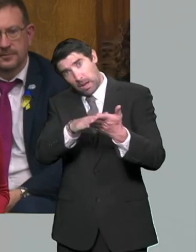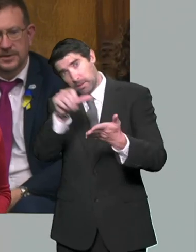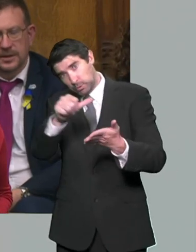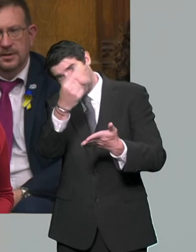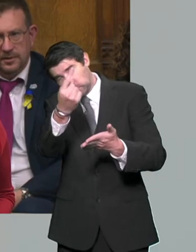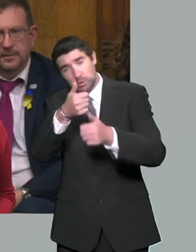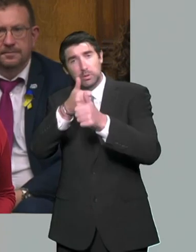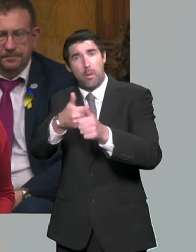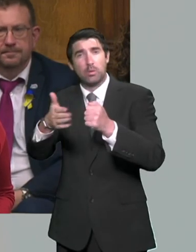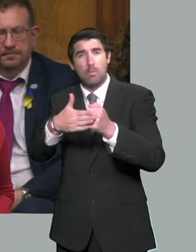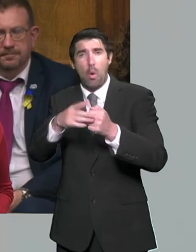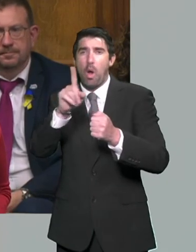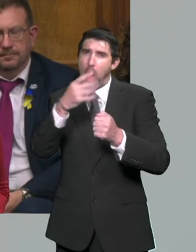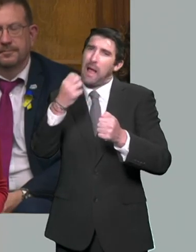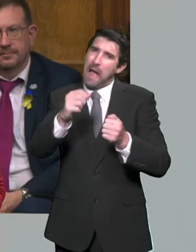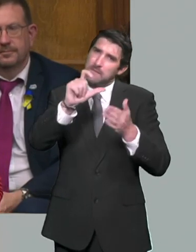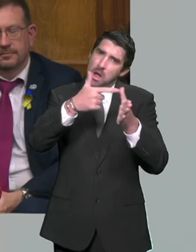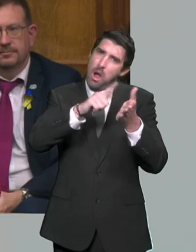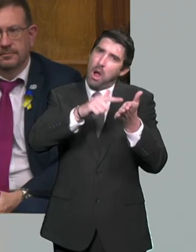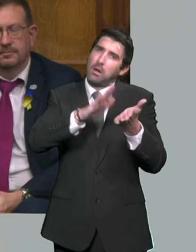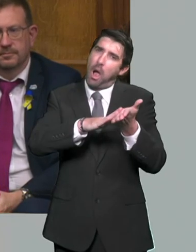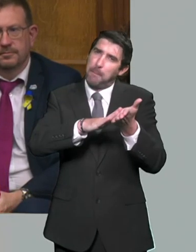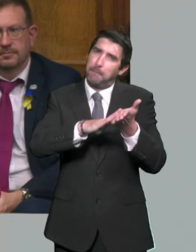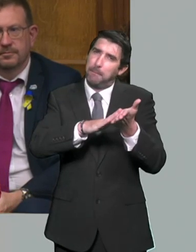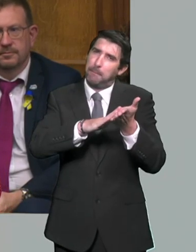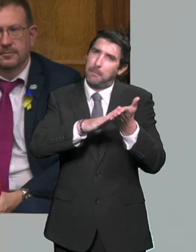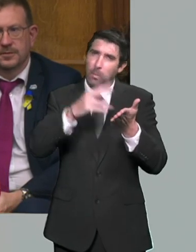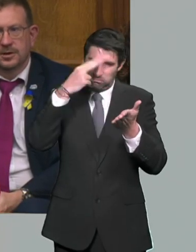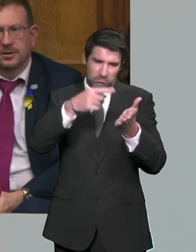Campaign Against Living Miserably—and also implement Labour’s pledge to let anyone